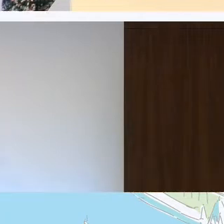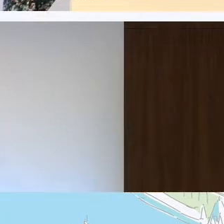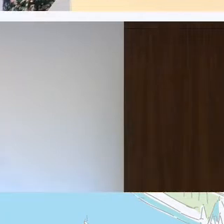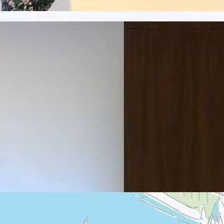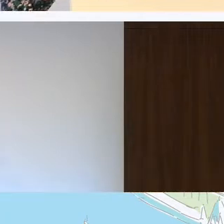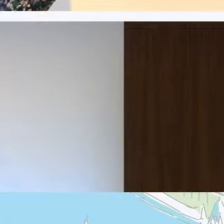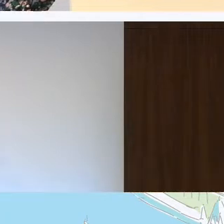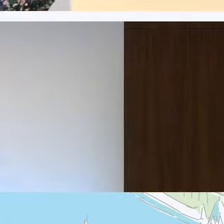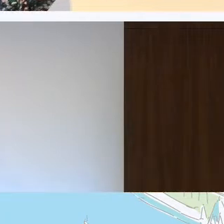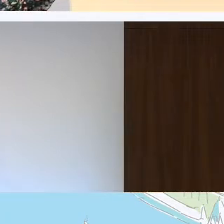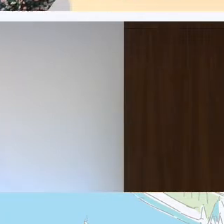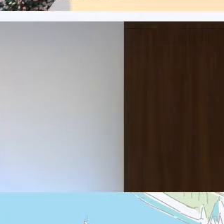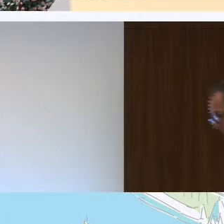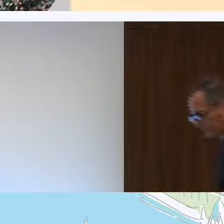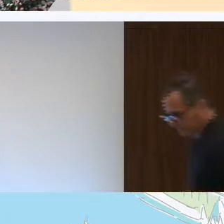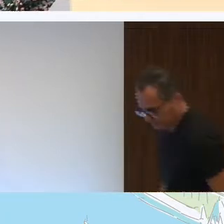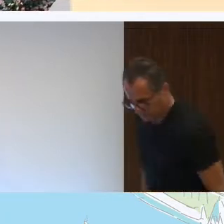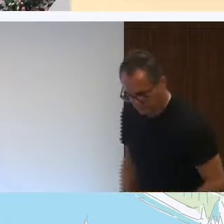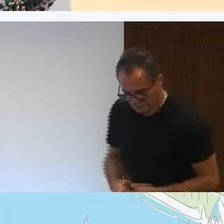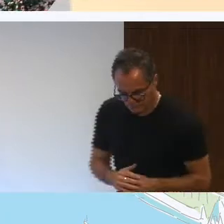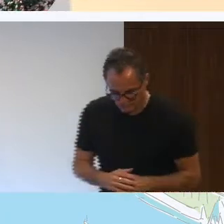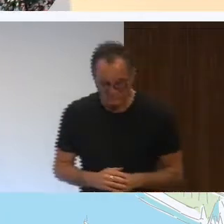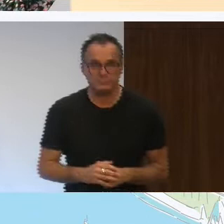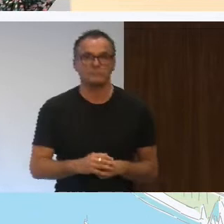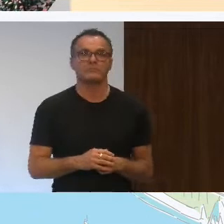and associated with some of the things that patients may think are triggers.